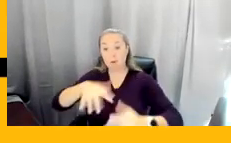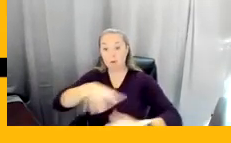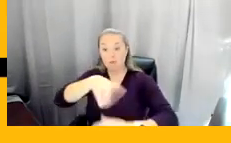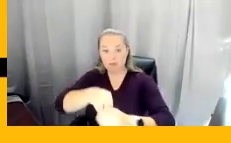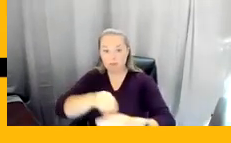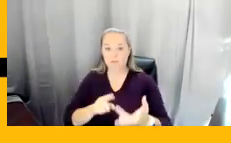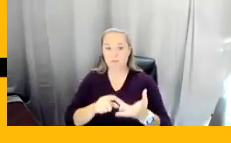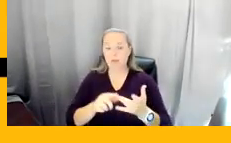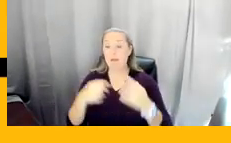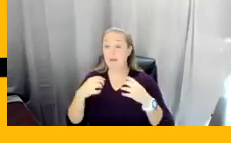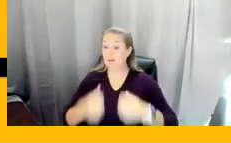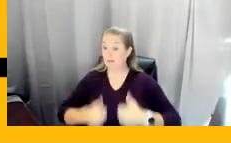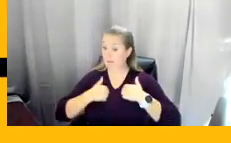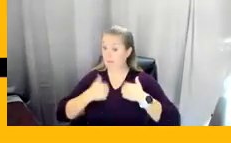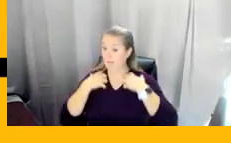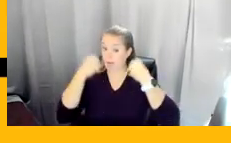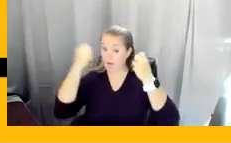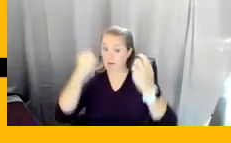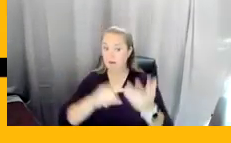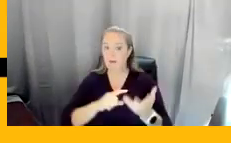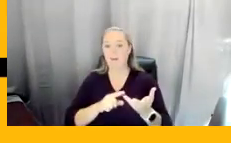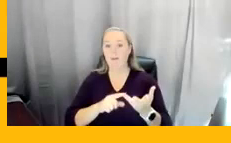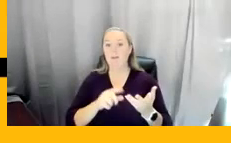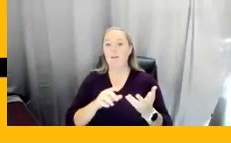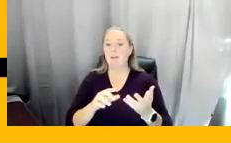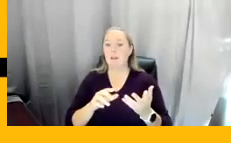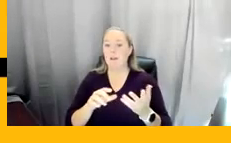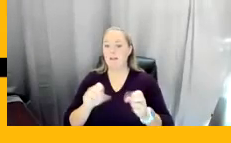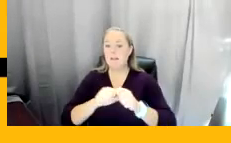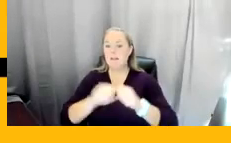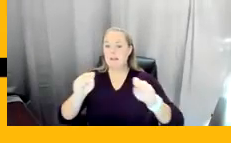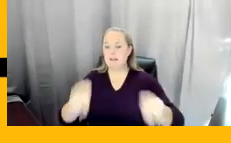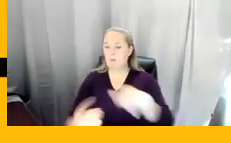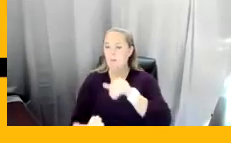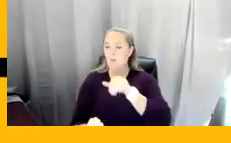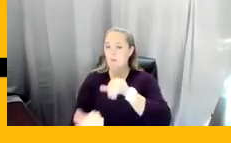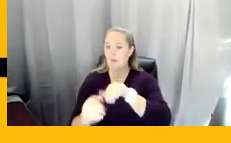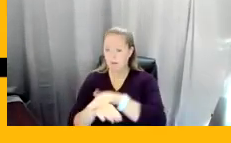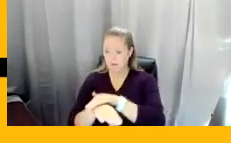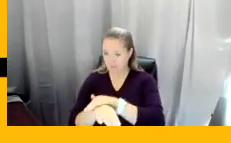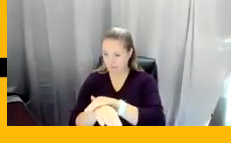FOCUSED ON. HOUSING STABILITY, FINANCIAL STABILITY, SOCIAL